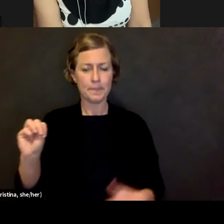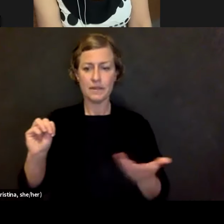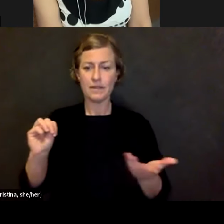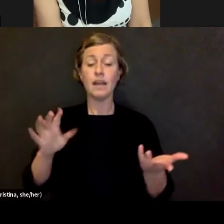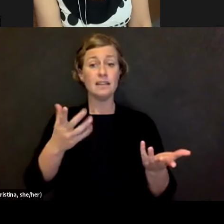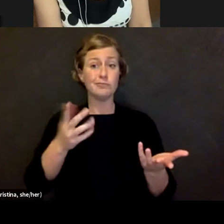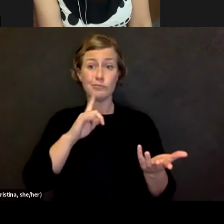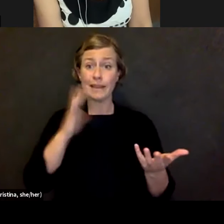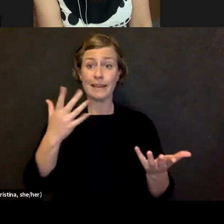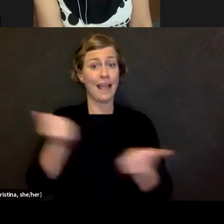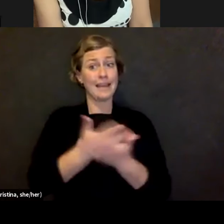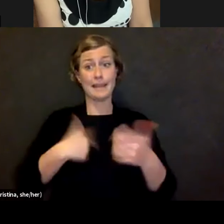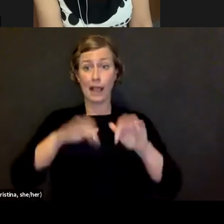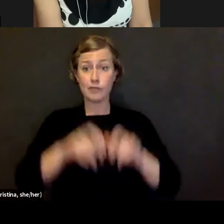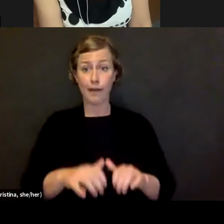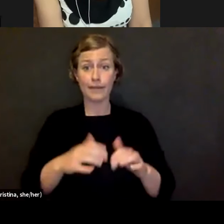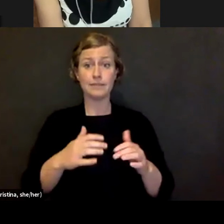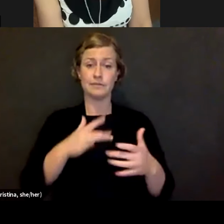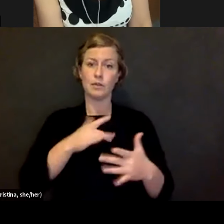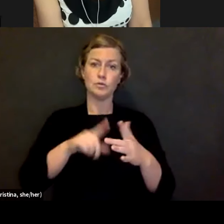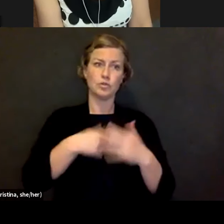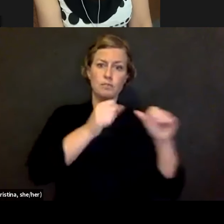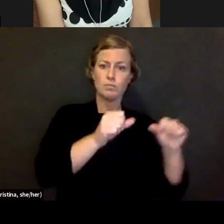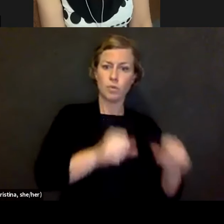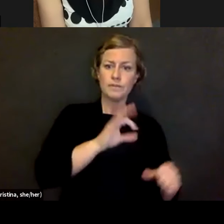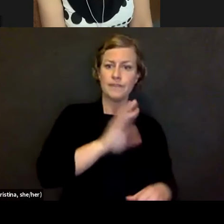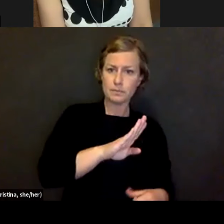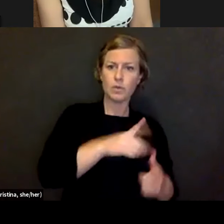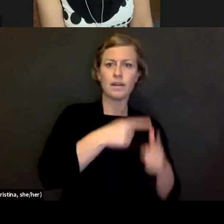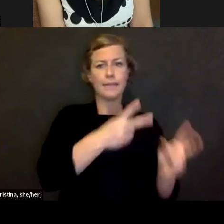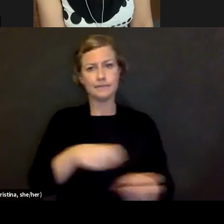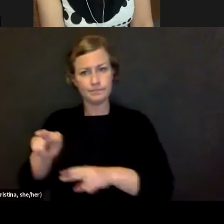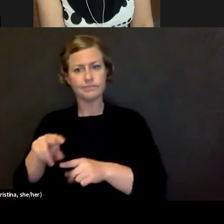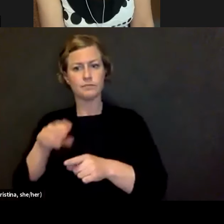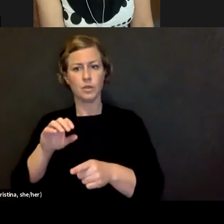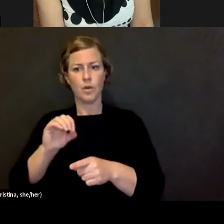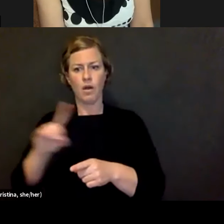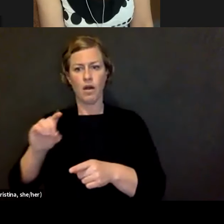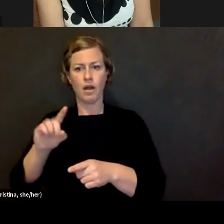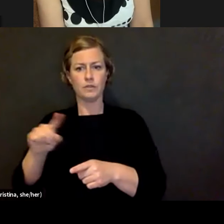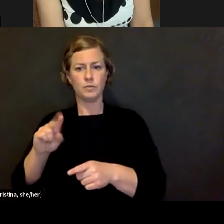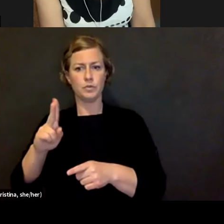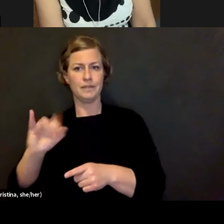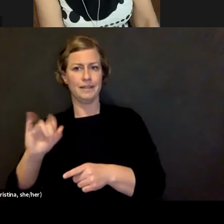experience. >> I do have my website and pretty much